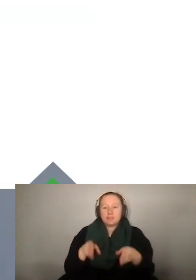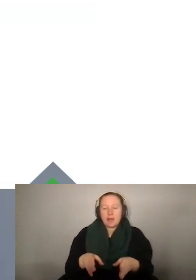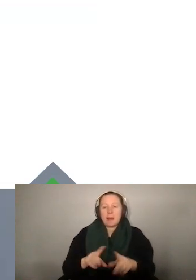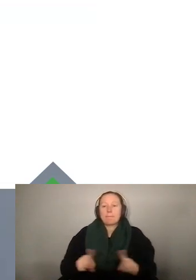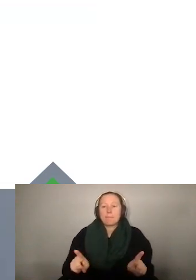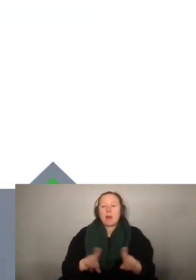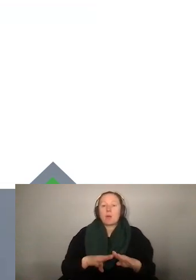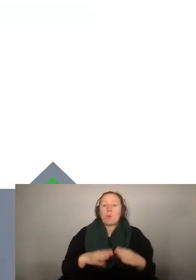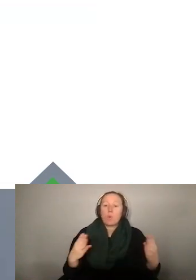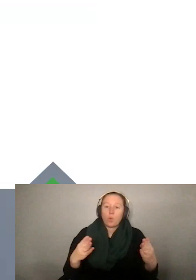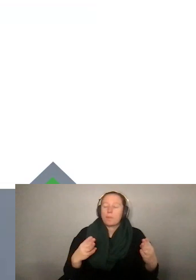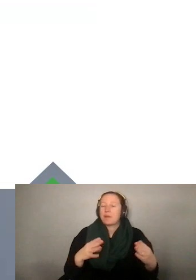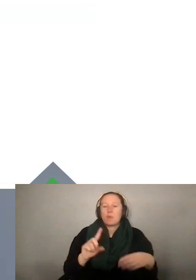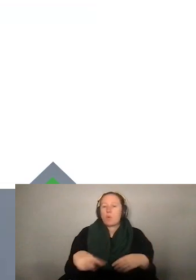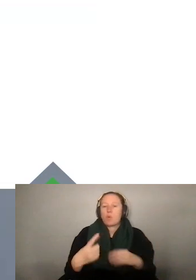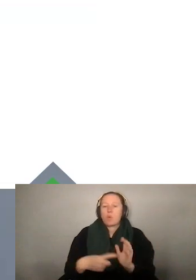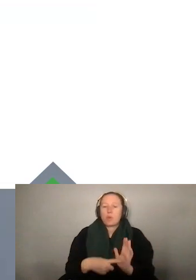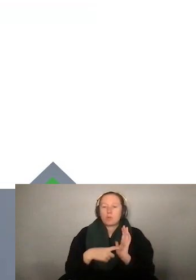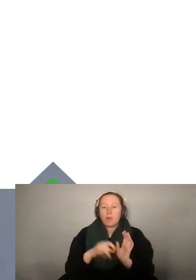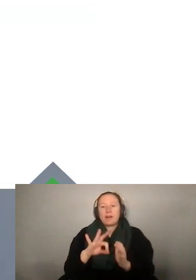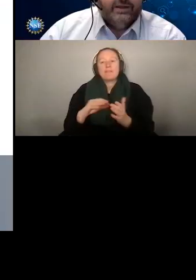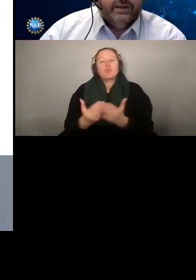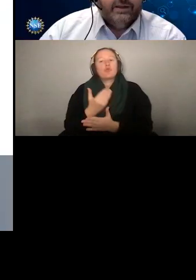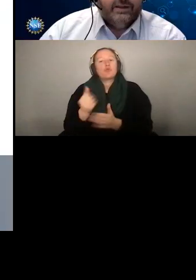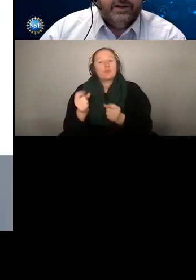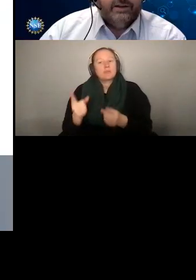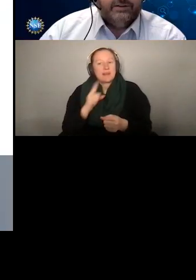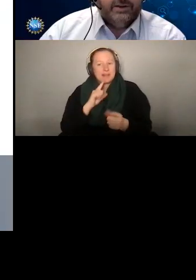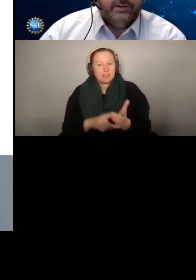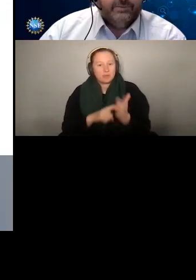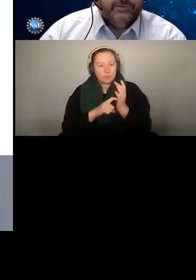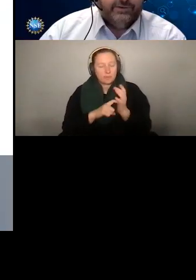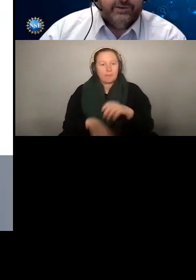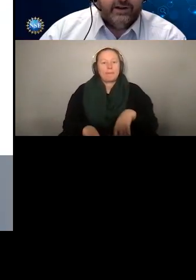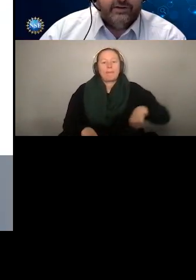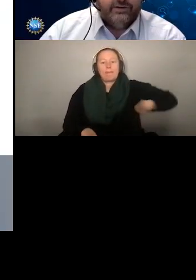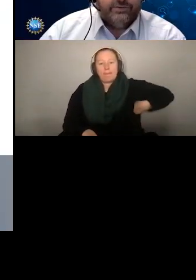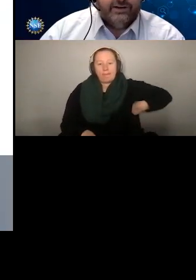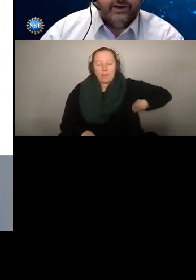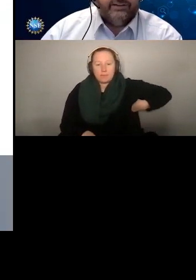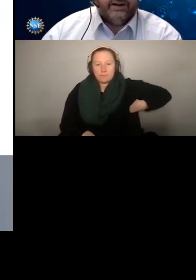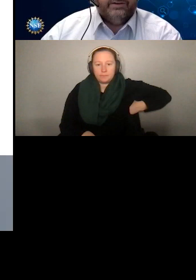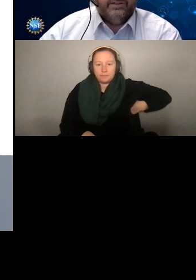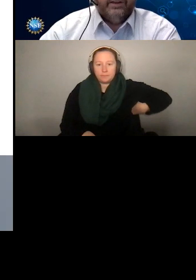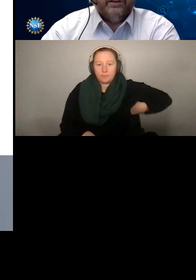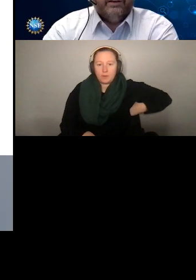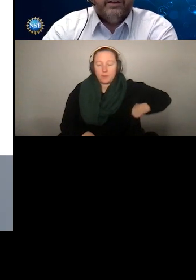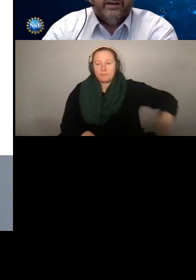only required when new spending is required. Let me explain a little bit further, 120 days after the end